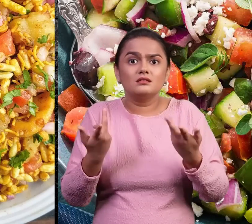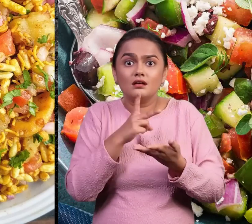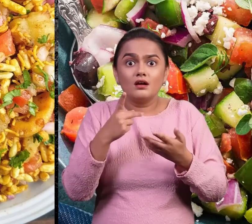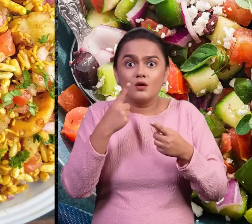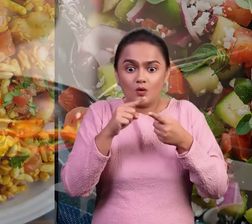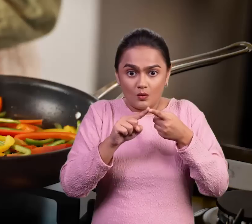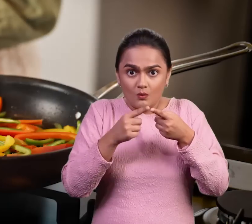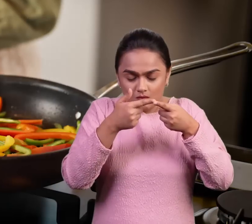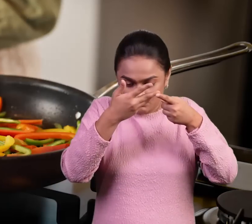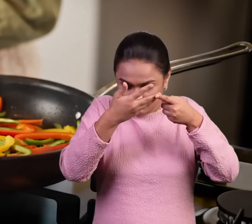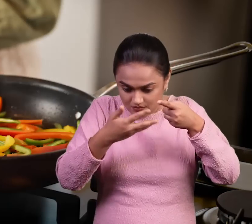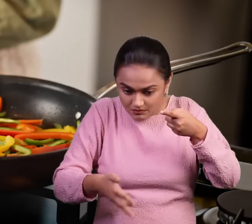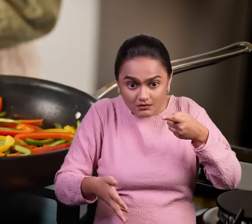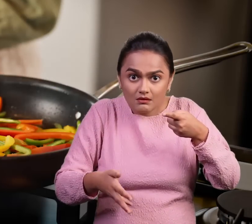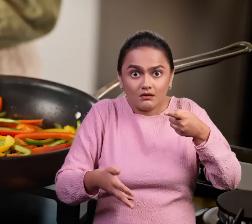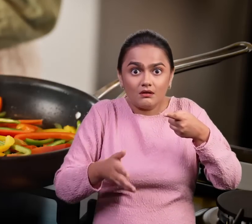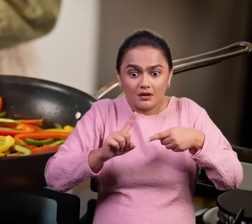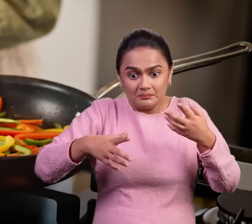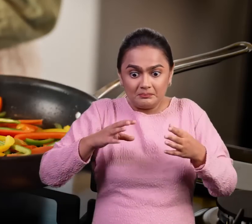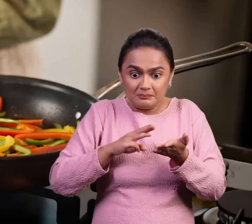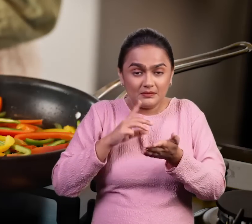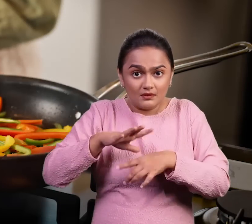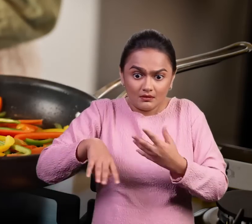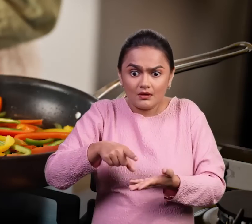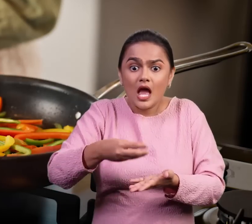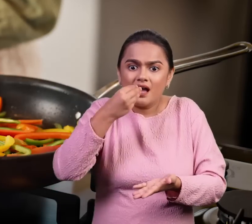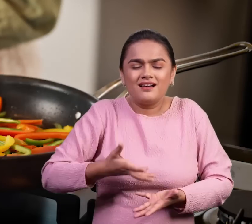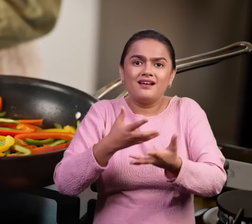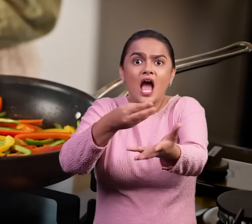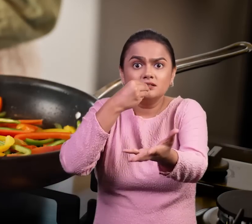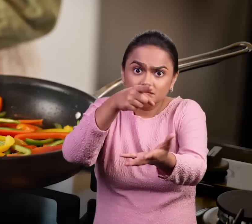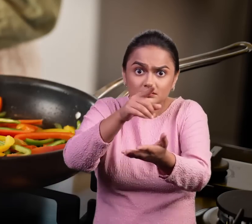comes into contact with blood, can another person contract the virus?